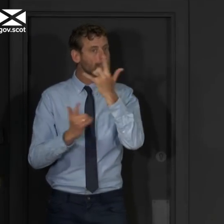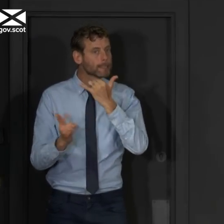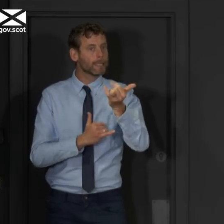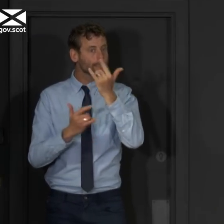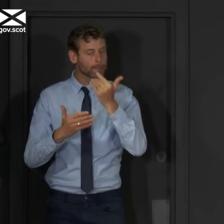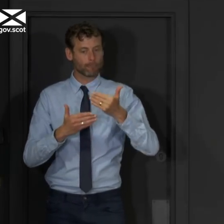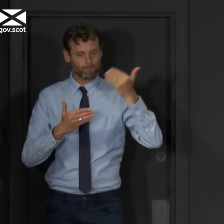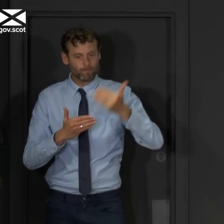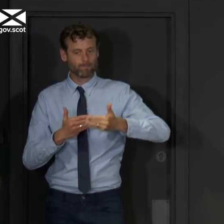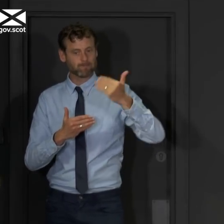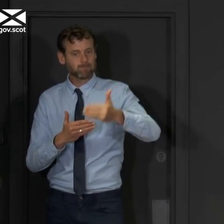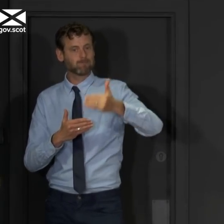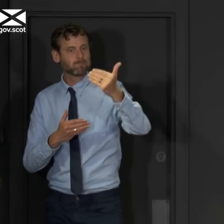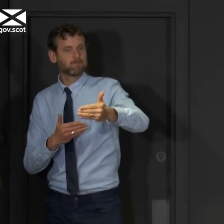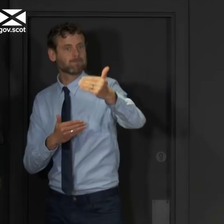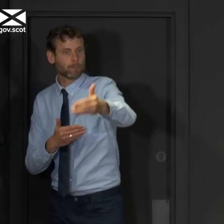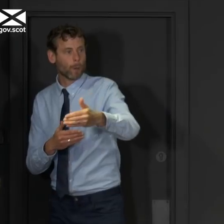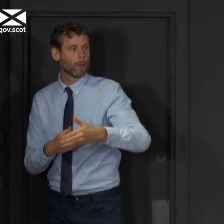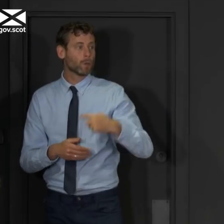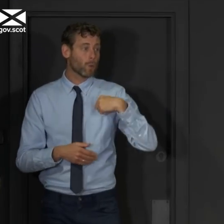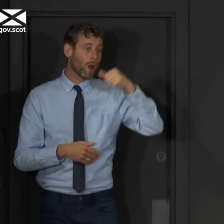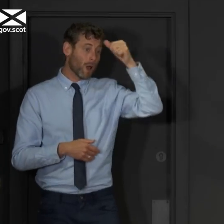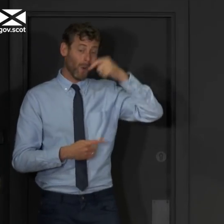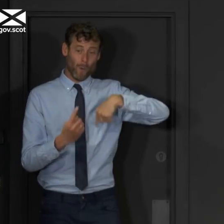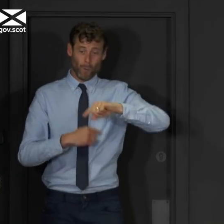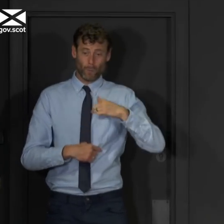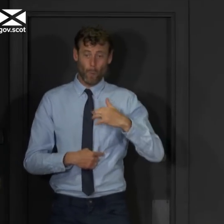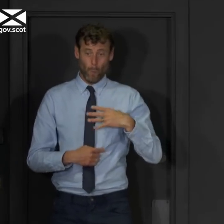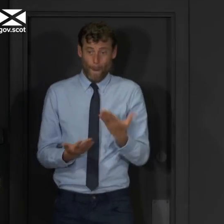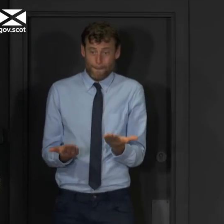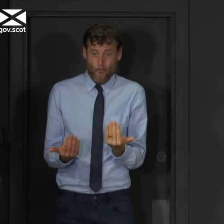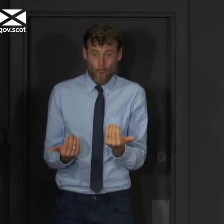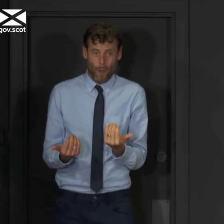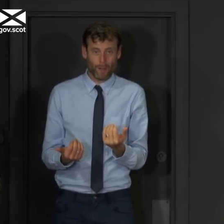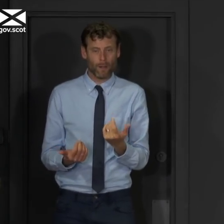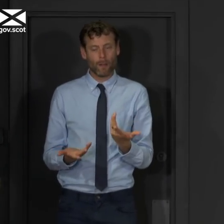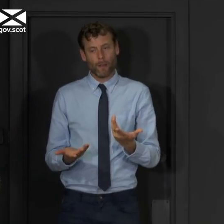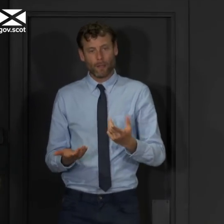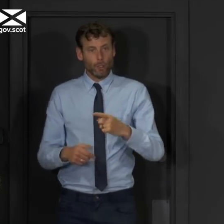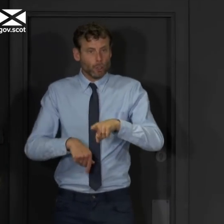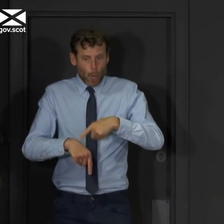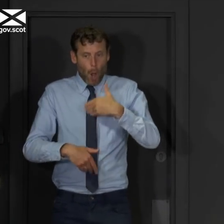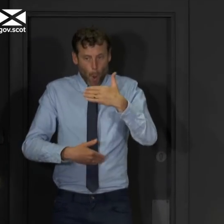even if to the frustration of all of us sometimes it takes a bit longer to get operational,